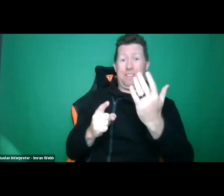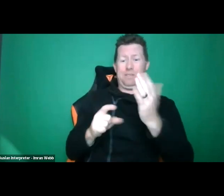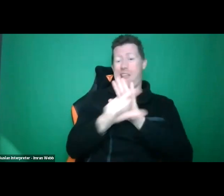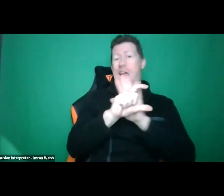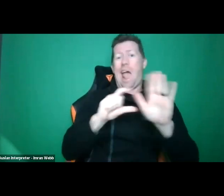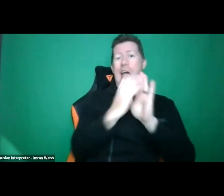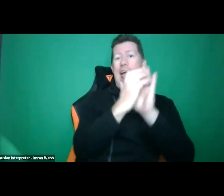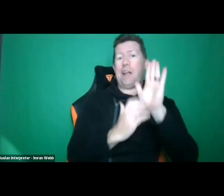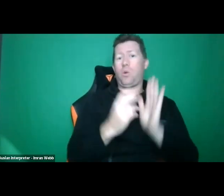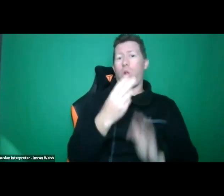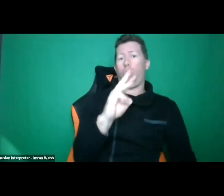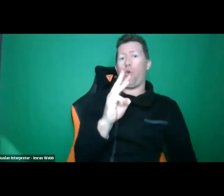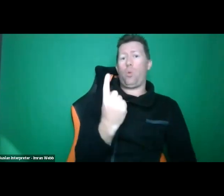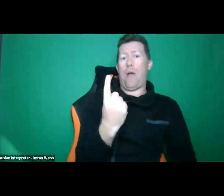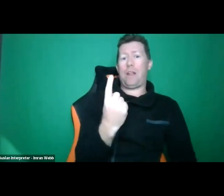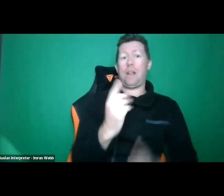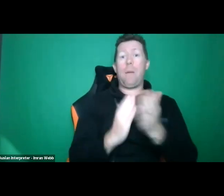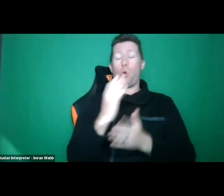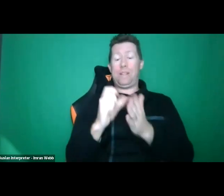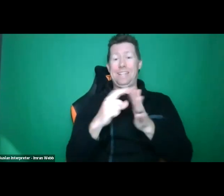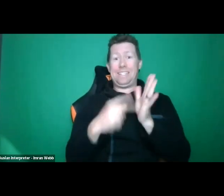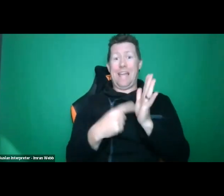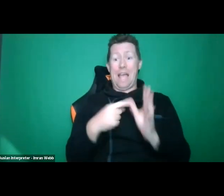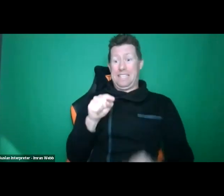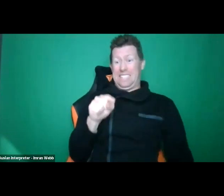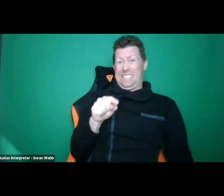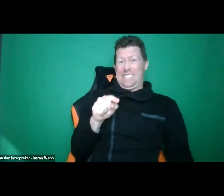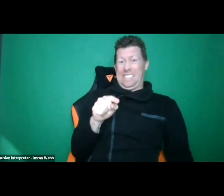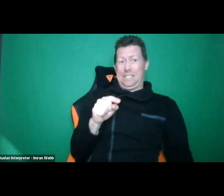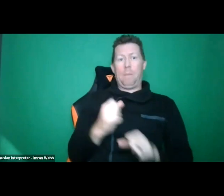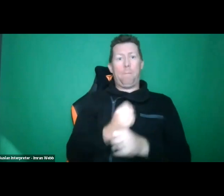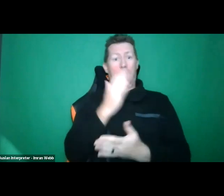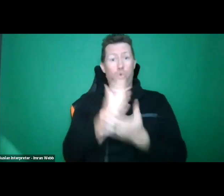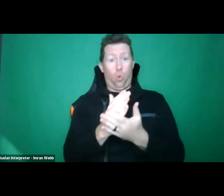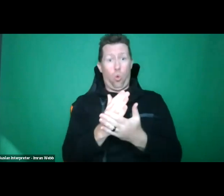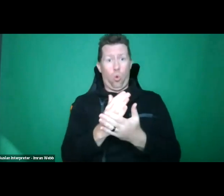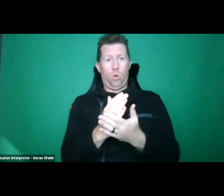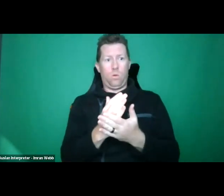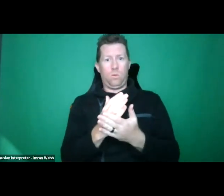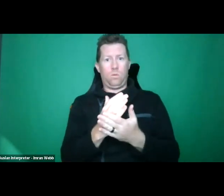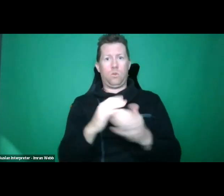because the linking of data can ensure that we make sure that no individual